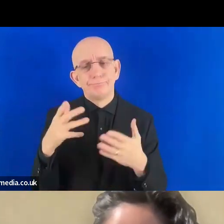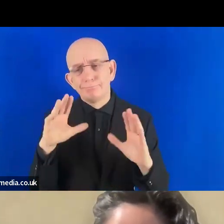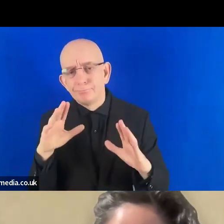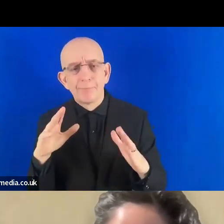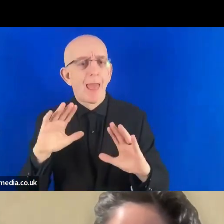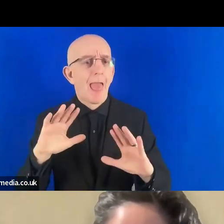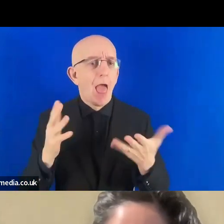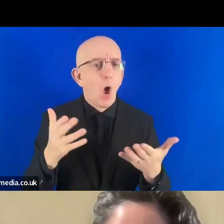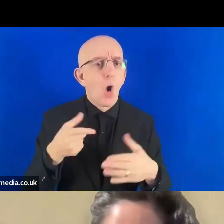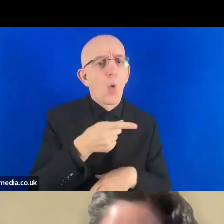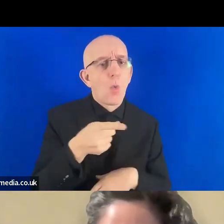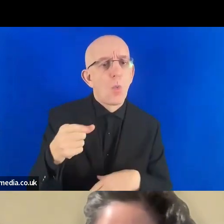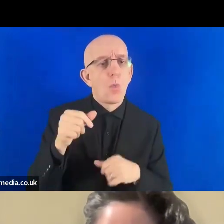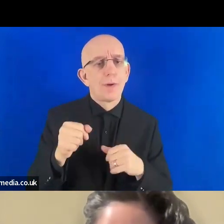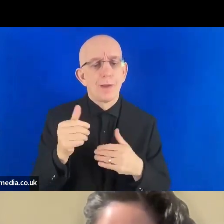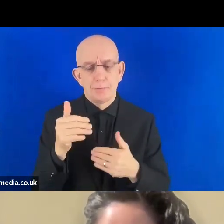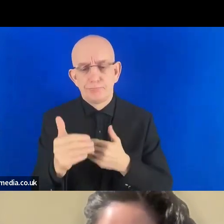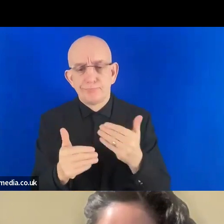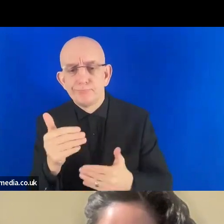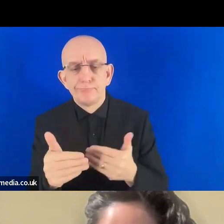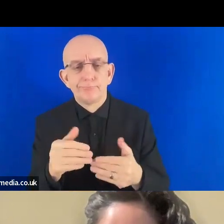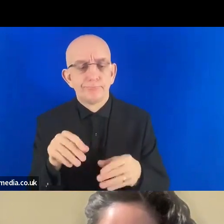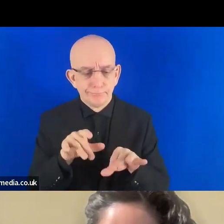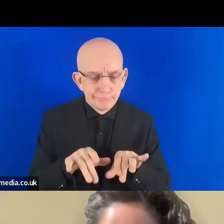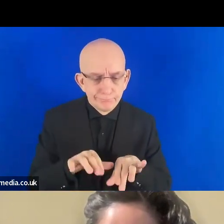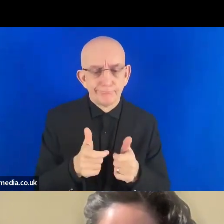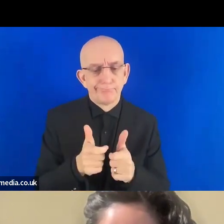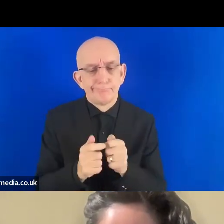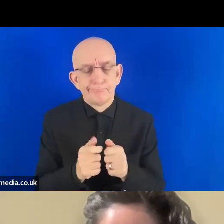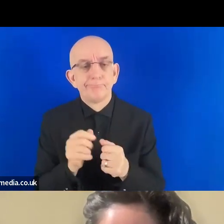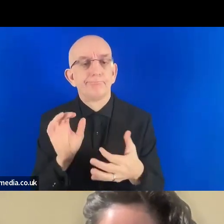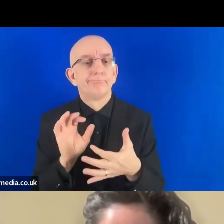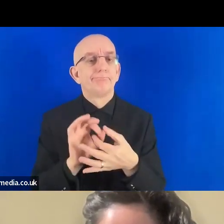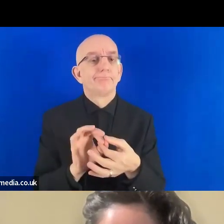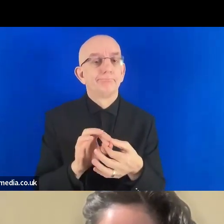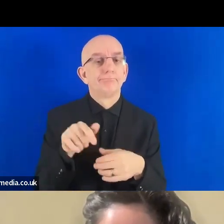And how do we get that? Is that, this is the email that most of us have, received.